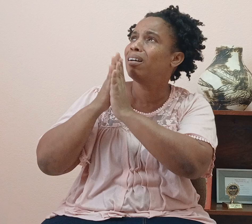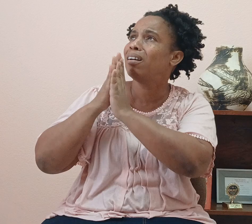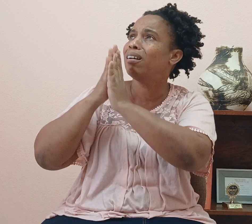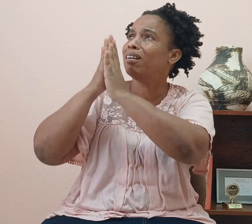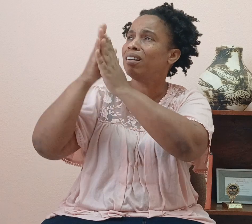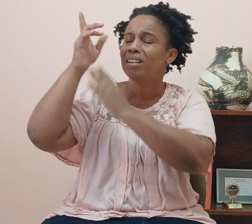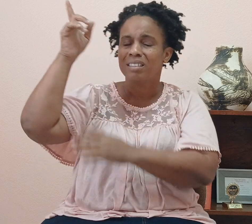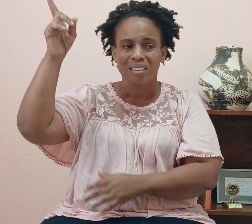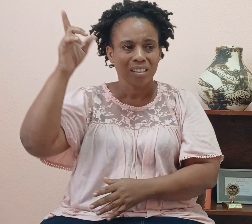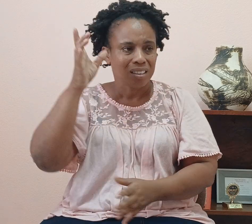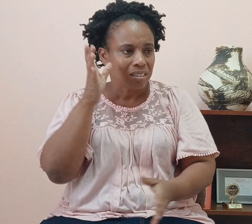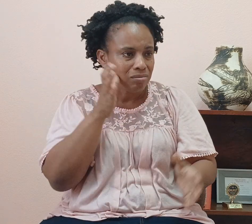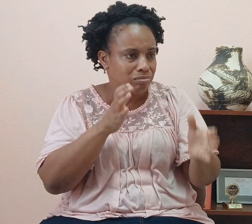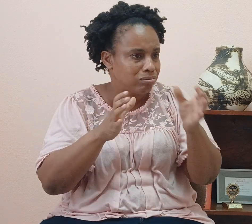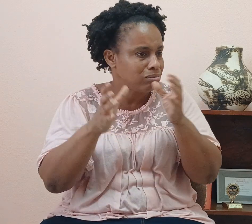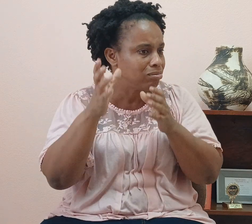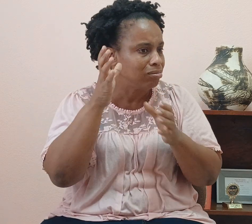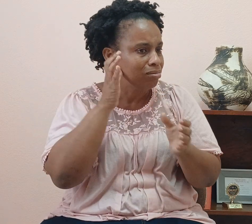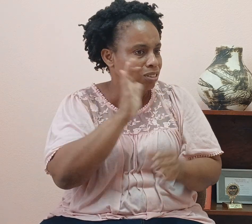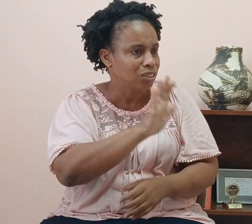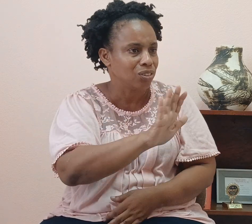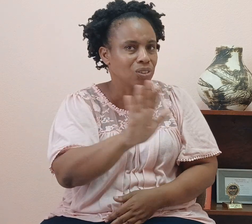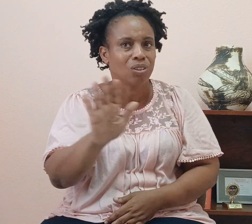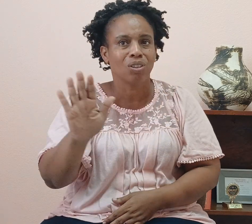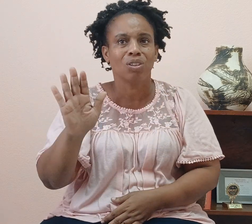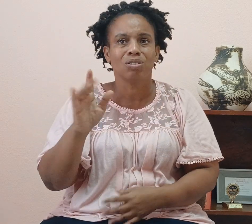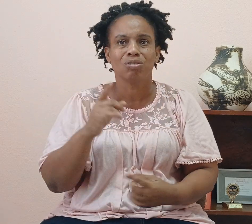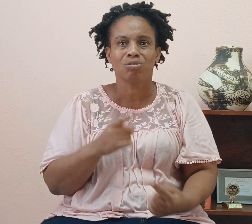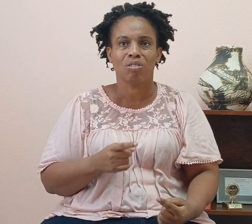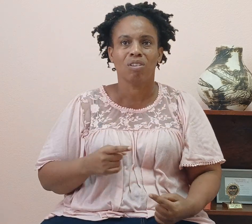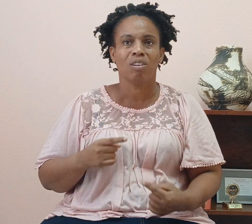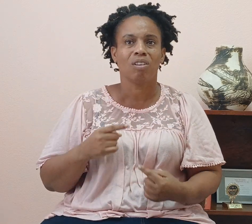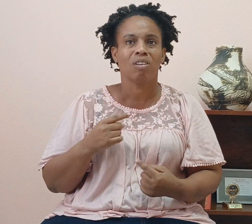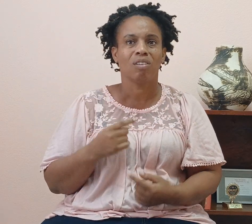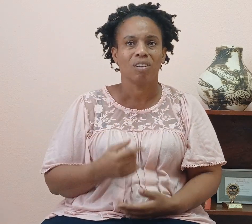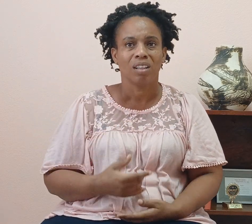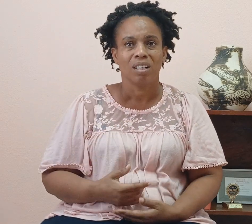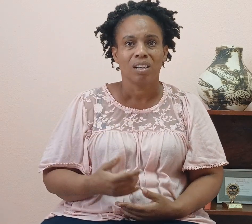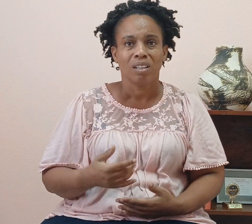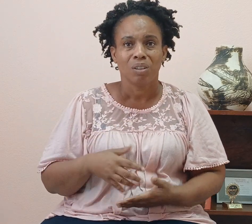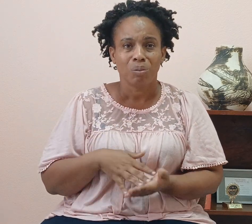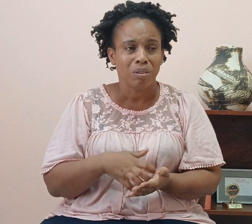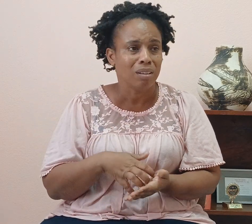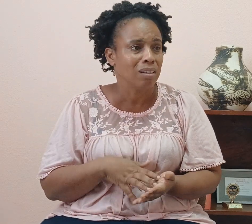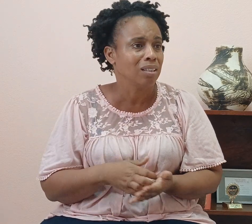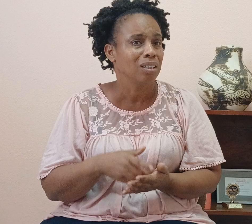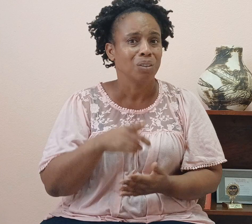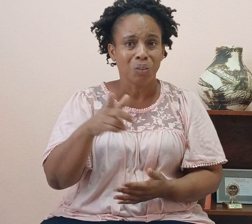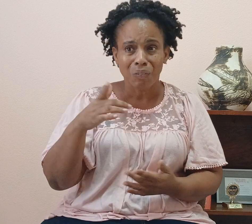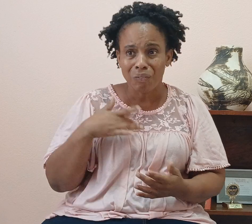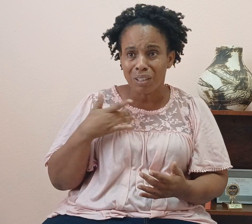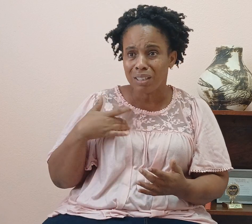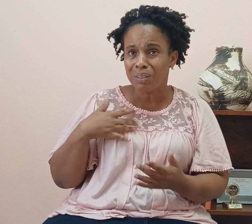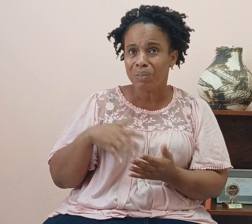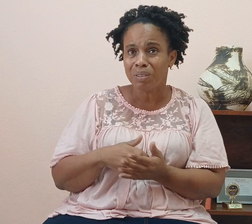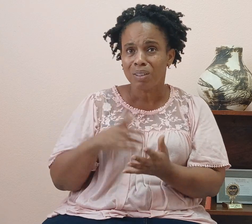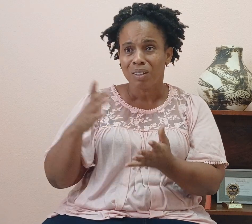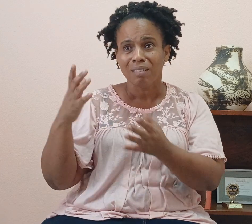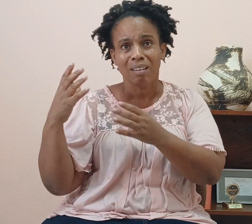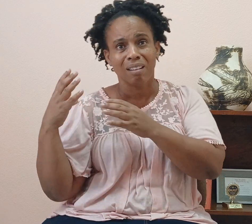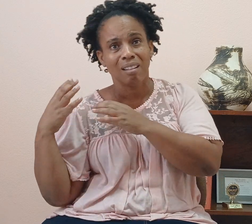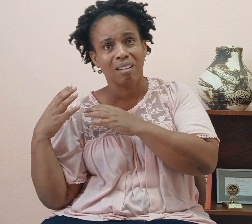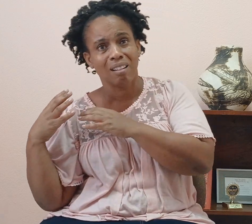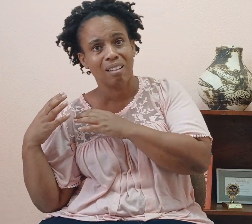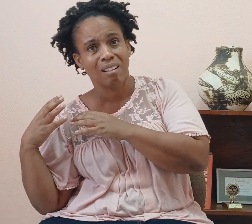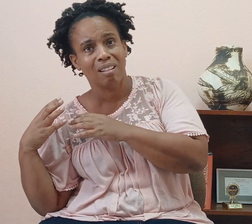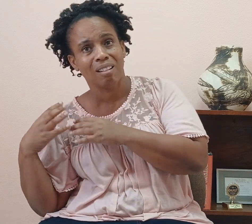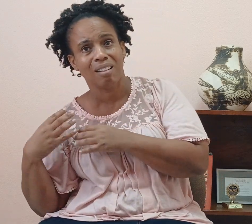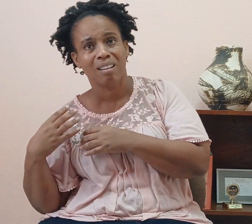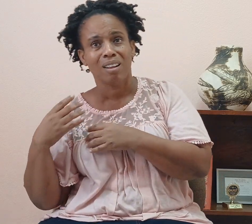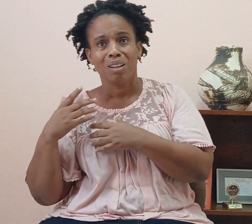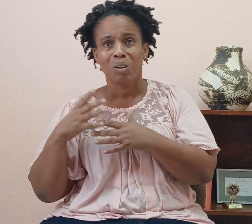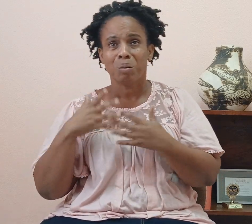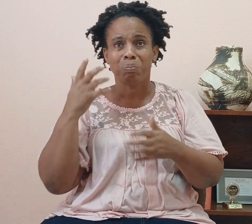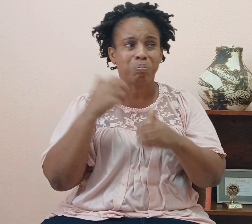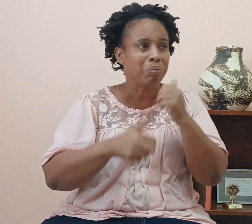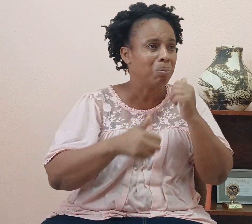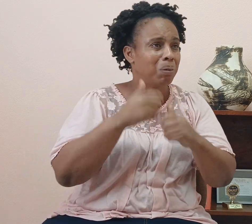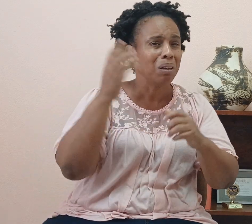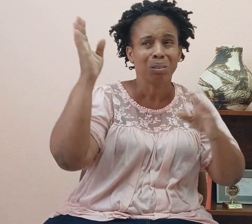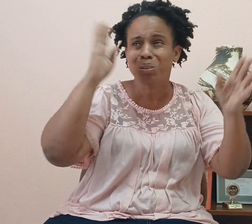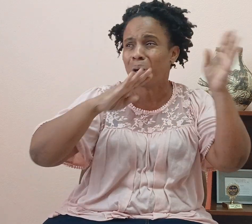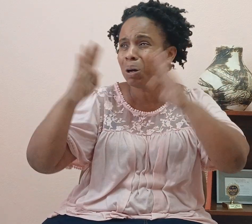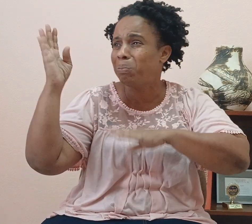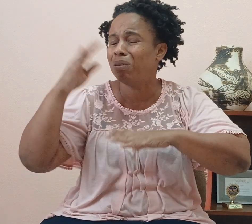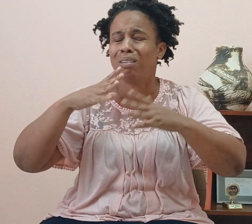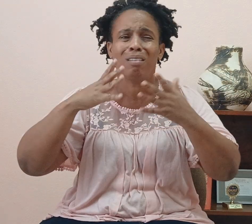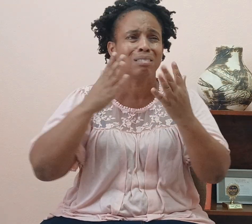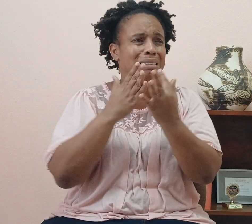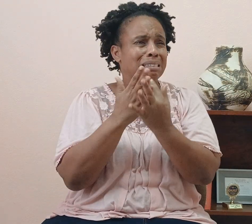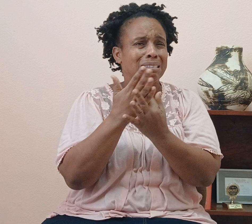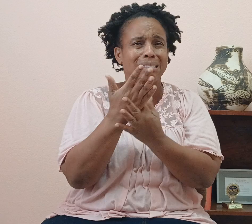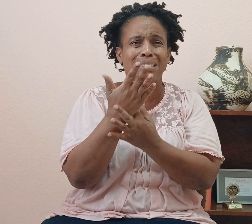3 Are we weak and heavy laden, cumbered with a load of care?